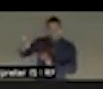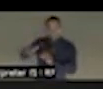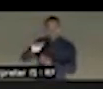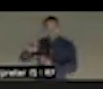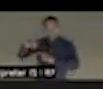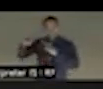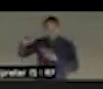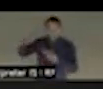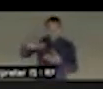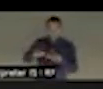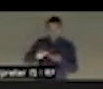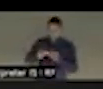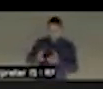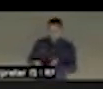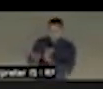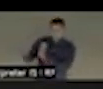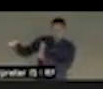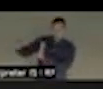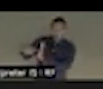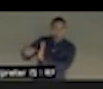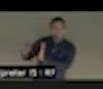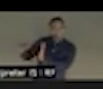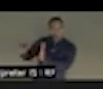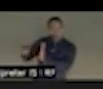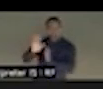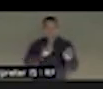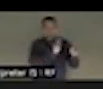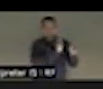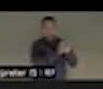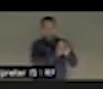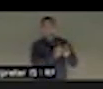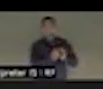users support users to provide more and more actionable feedback